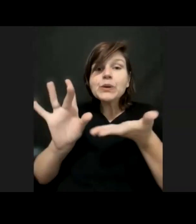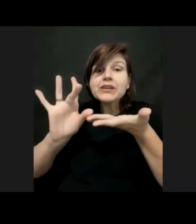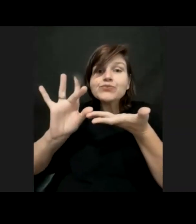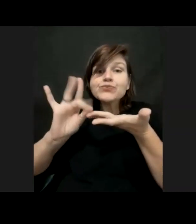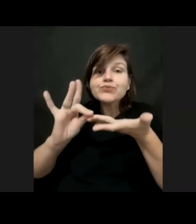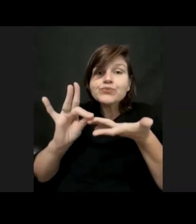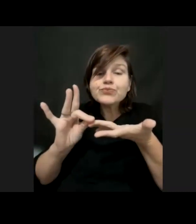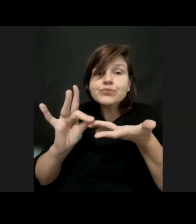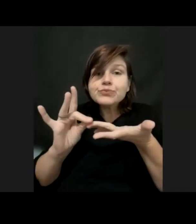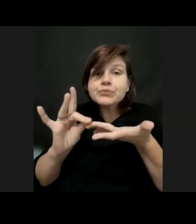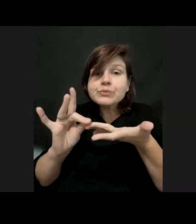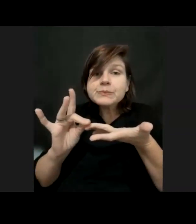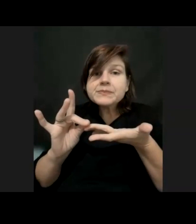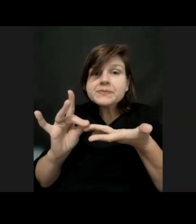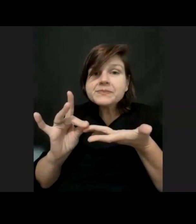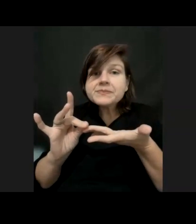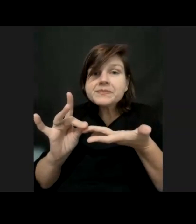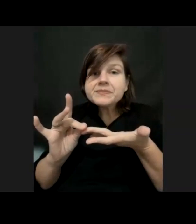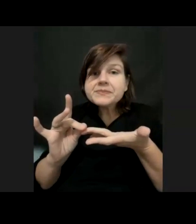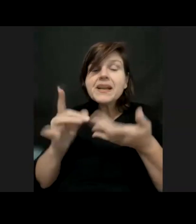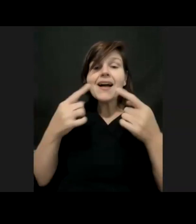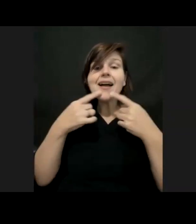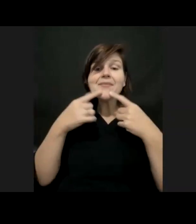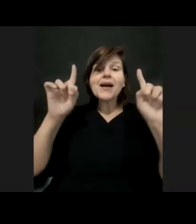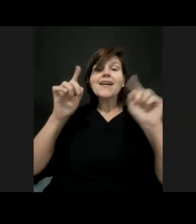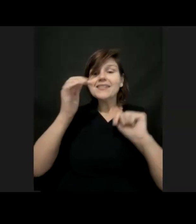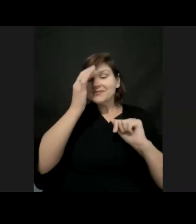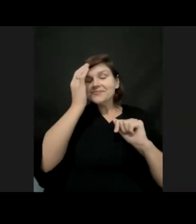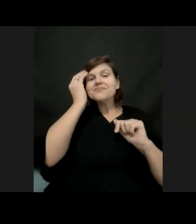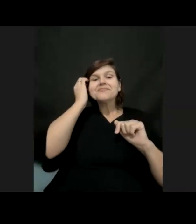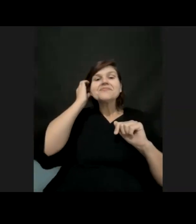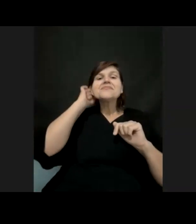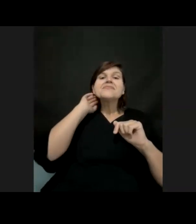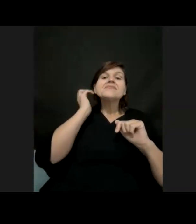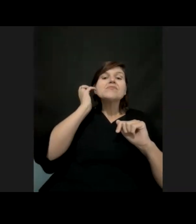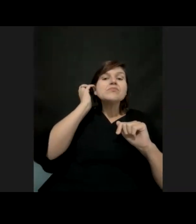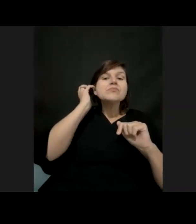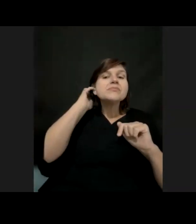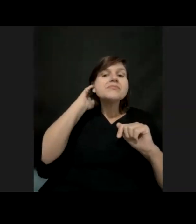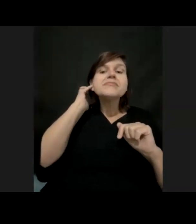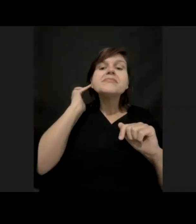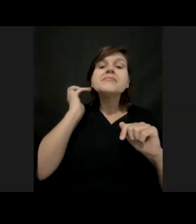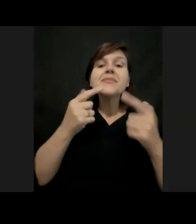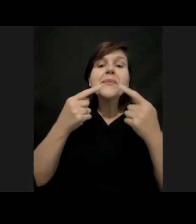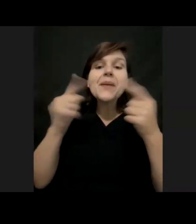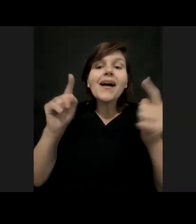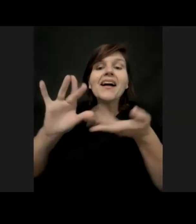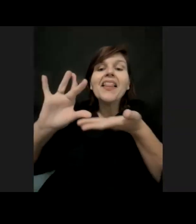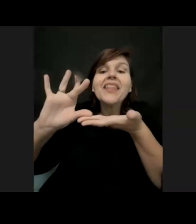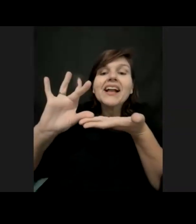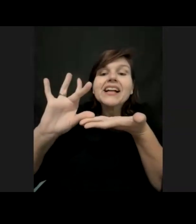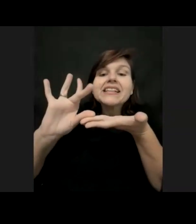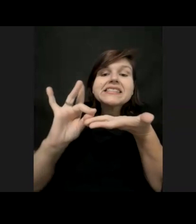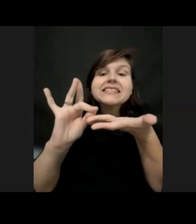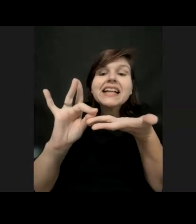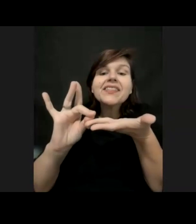There we go. Got it. Got it, got it, got it. He-he! And then we're going to stick that on the back like that.